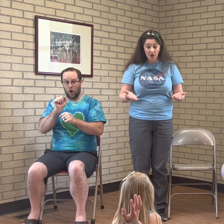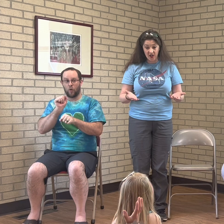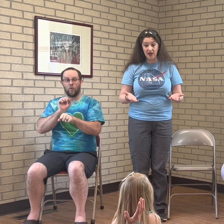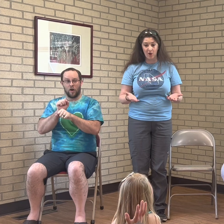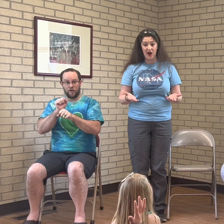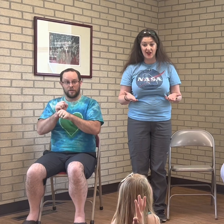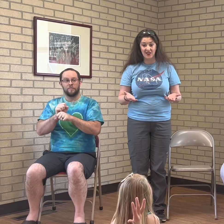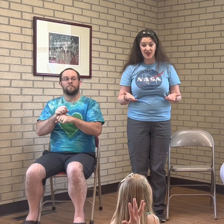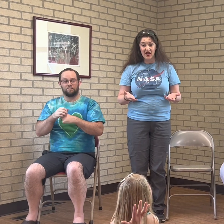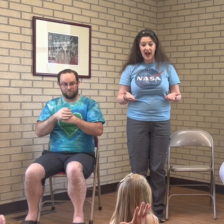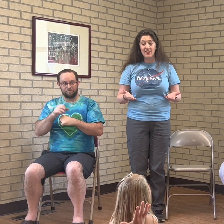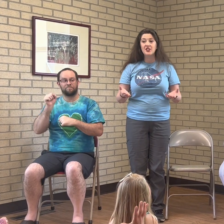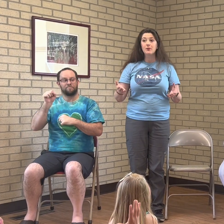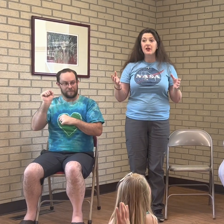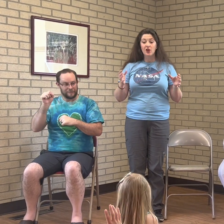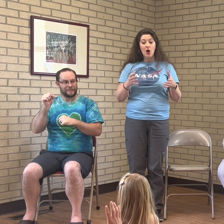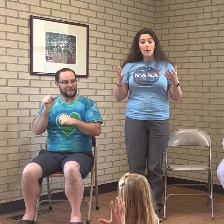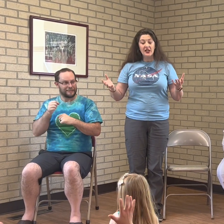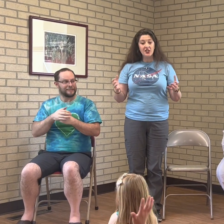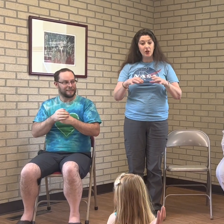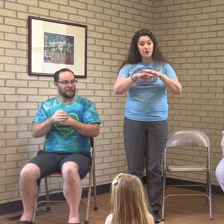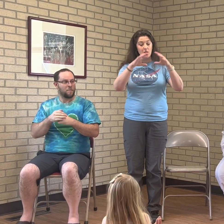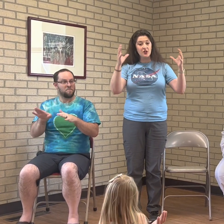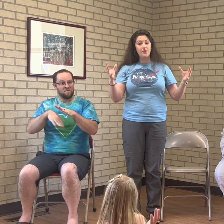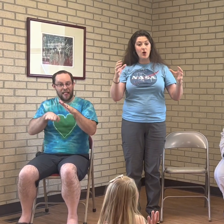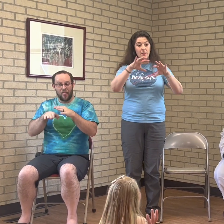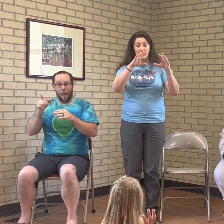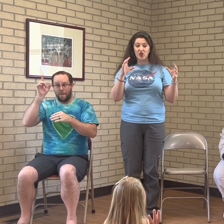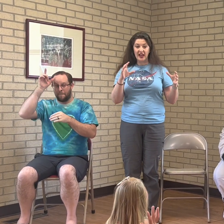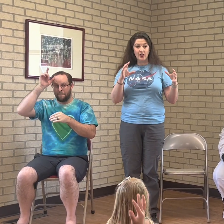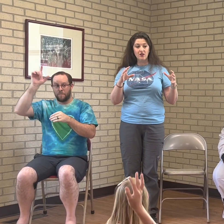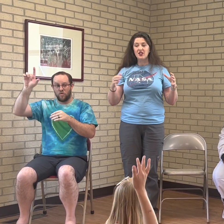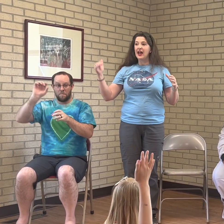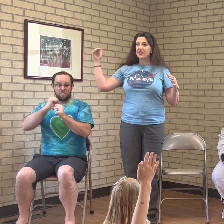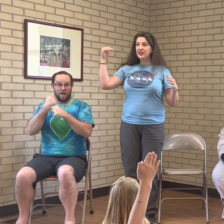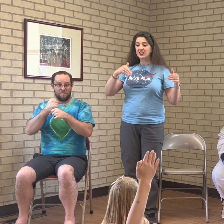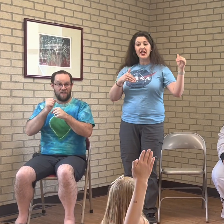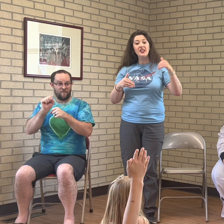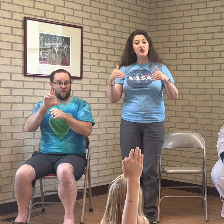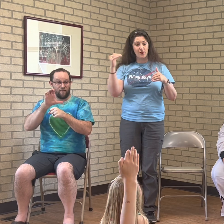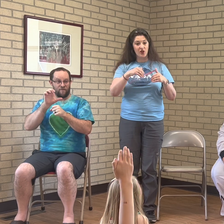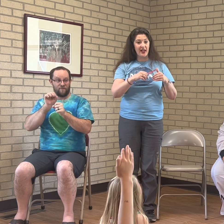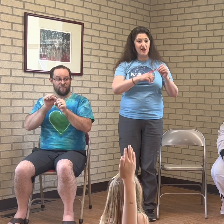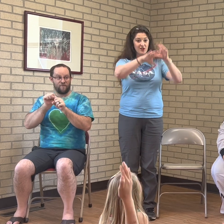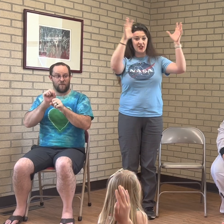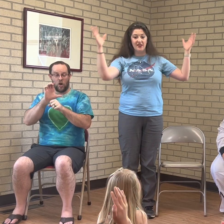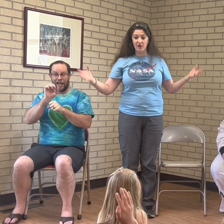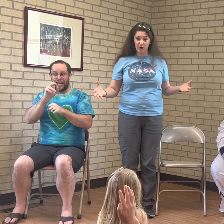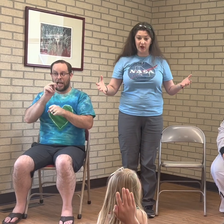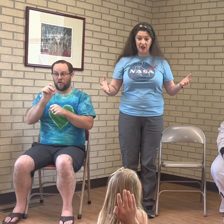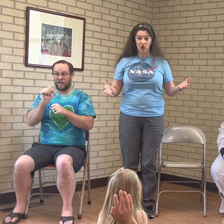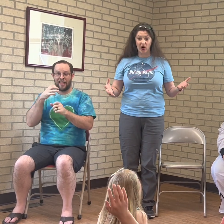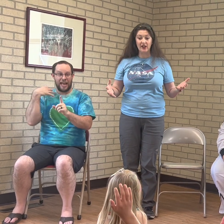they're kind of like volcano rocks? Dr. Shannon: They are volcano rocks! Basically the Moon is formed by volcanoes, and things hitting those volcanoes, and then creating craters.